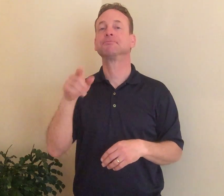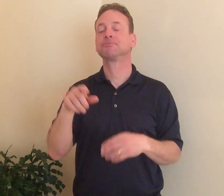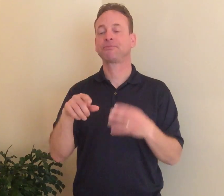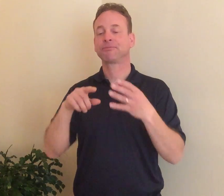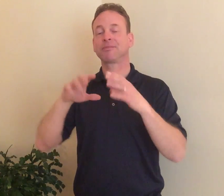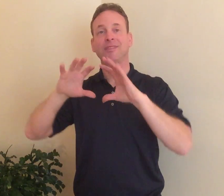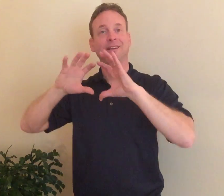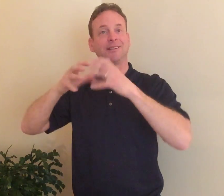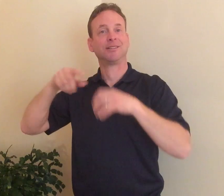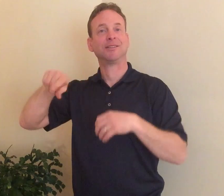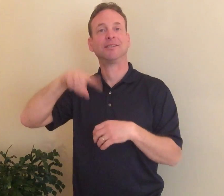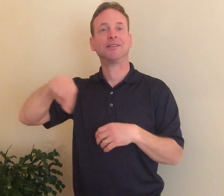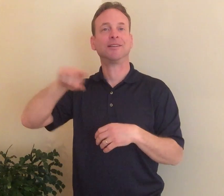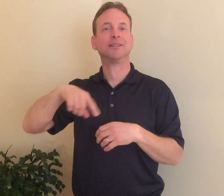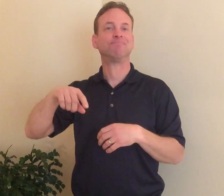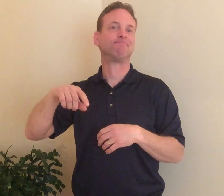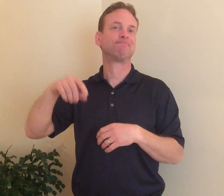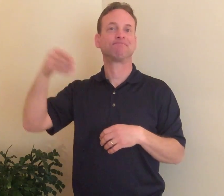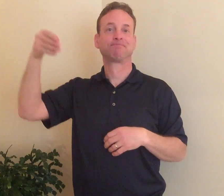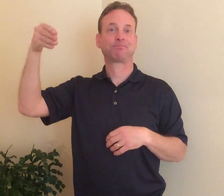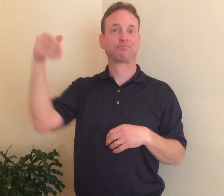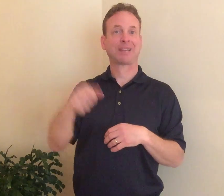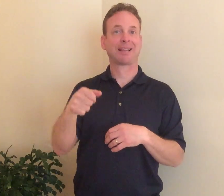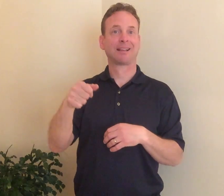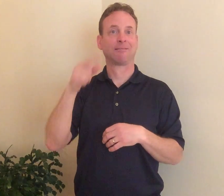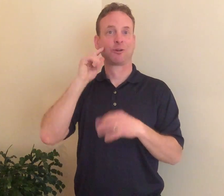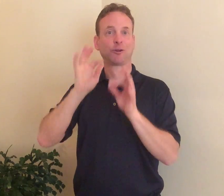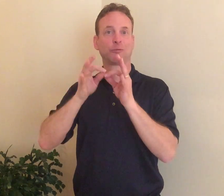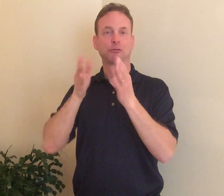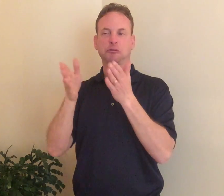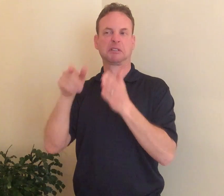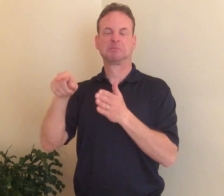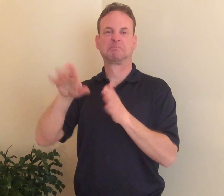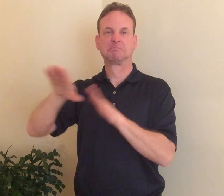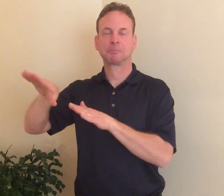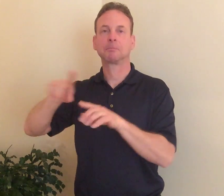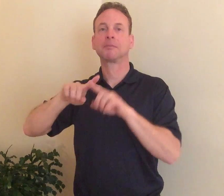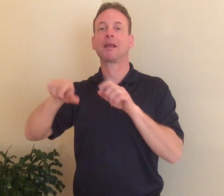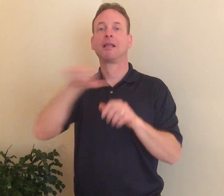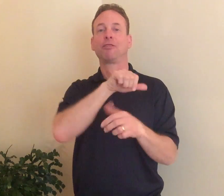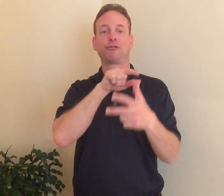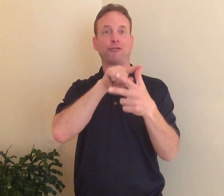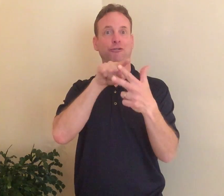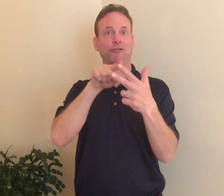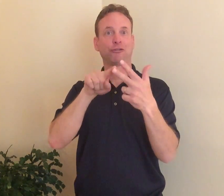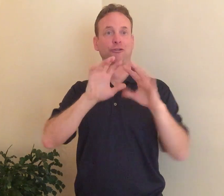Let's set aside the group that "pays for interpreting services" for a moment, and focus on the other